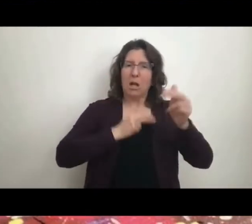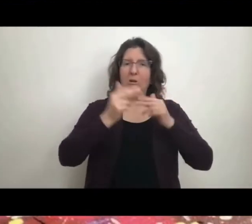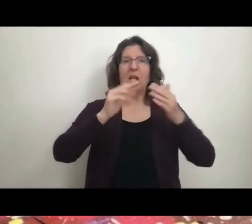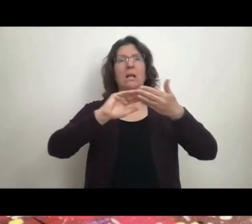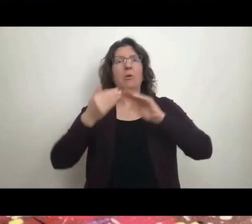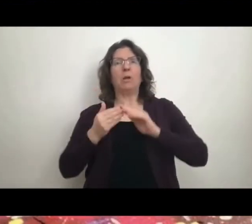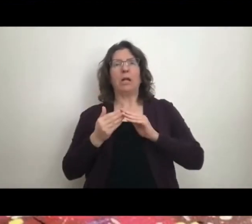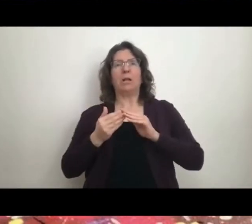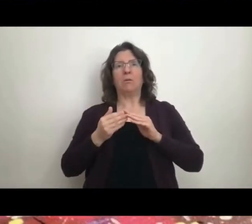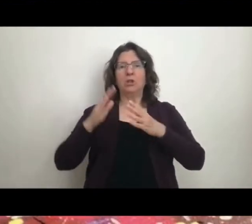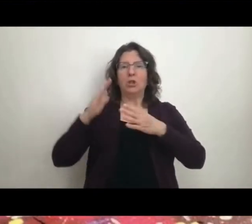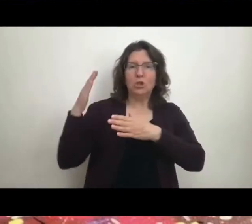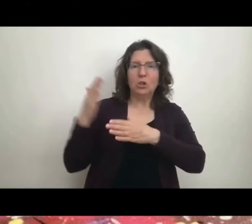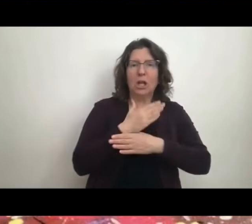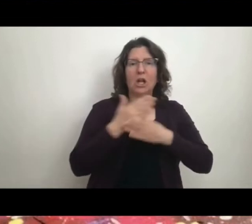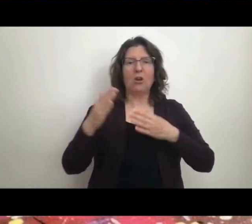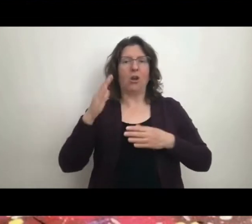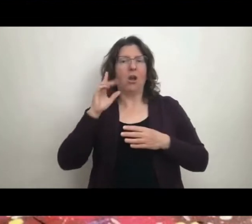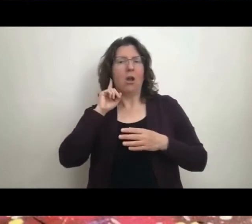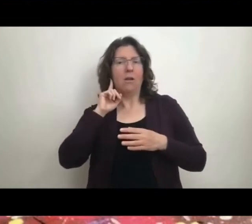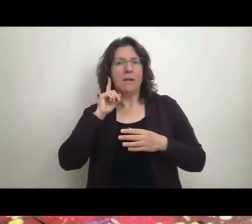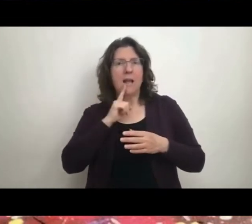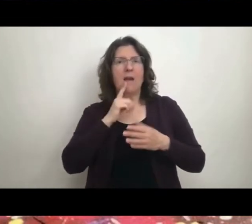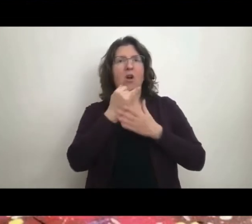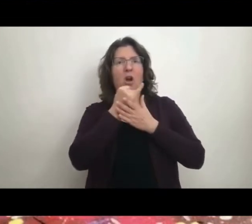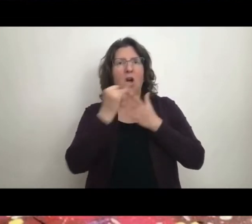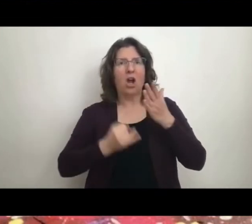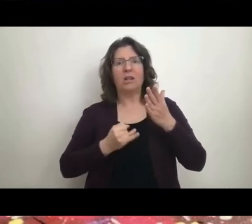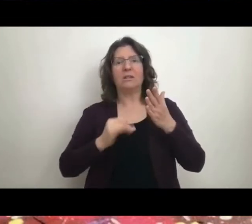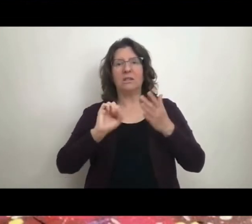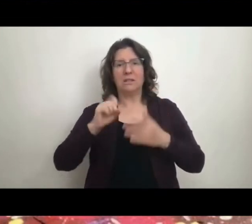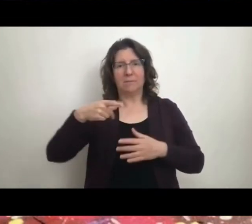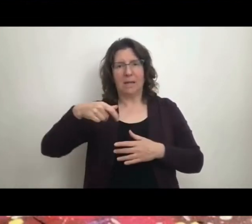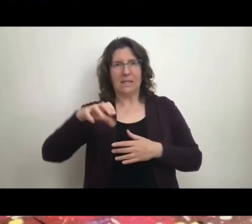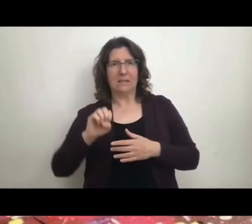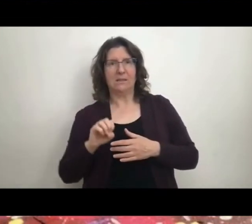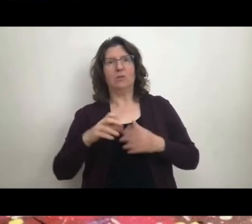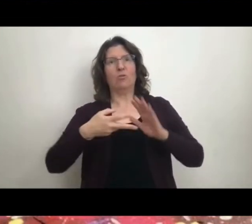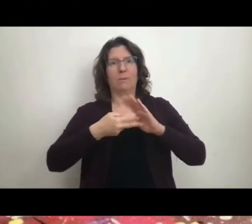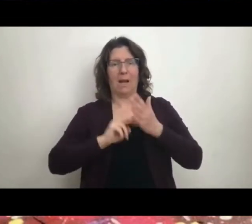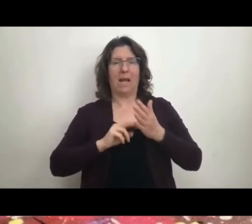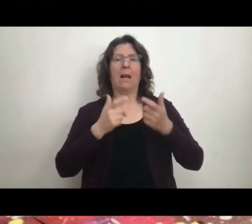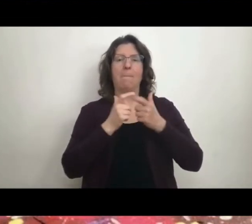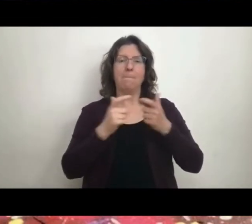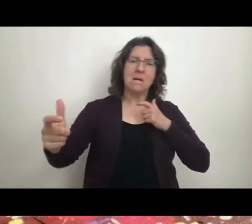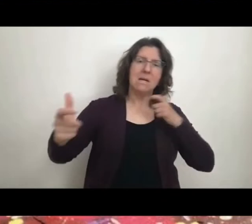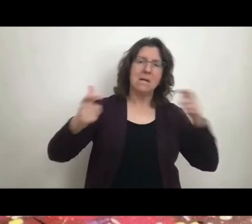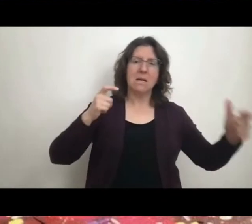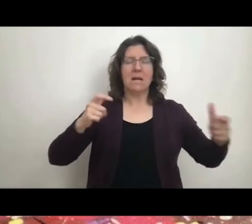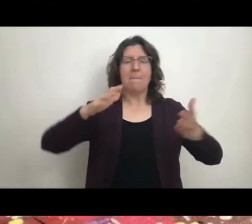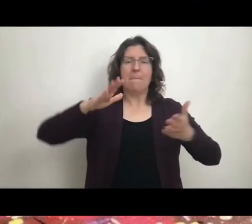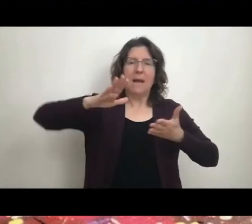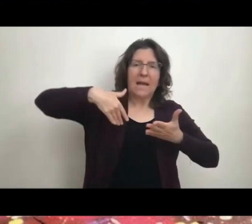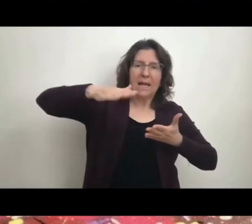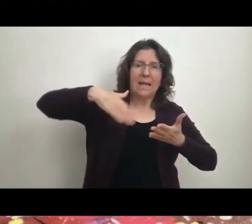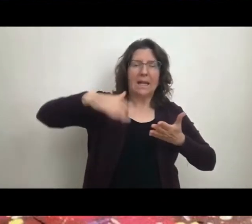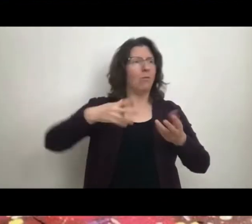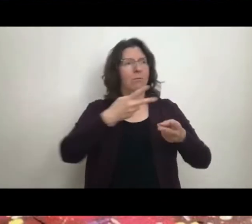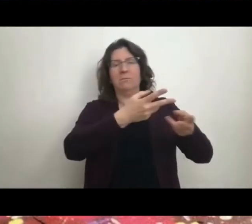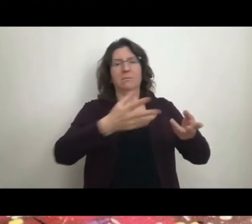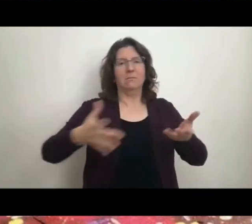So we started to build community by creating a shared deaf artists space. We made this huge painting.